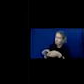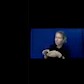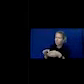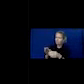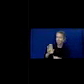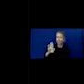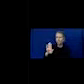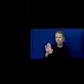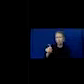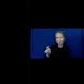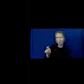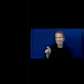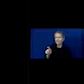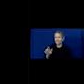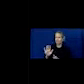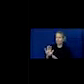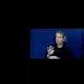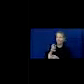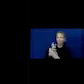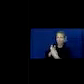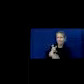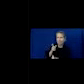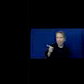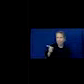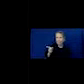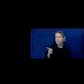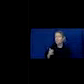can do, not what they can't.